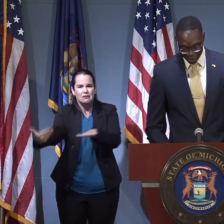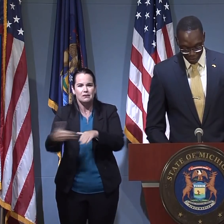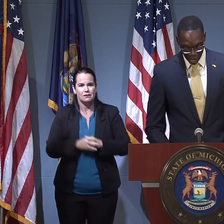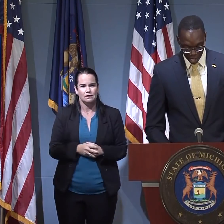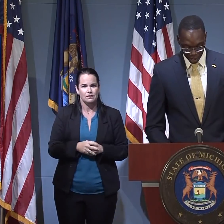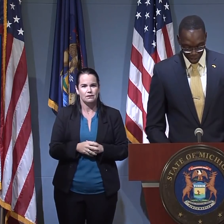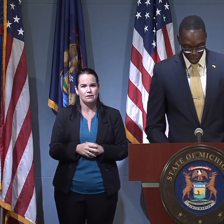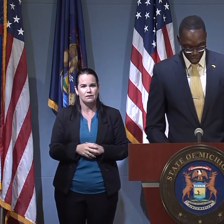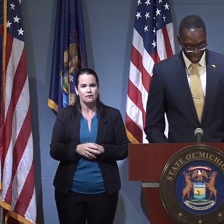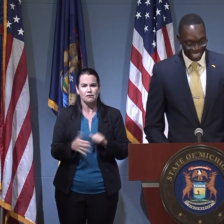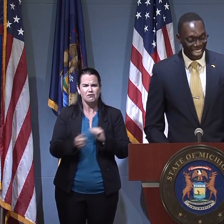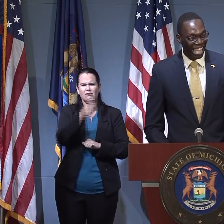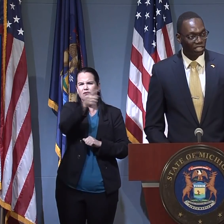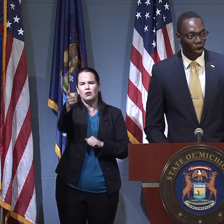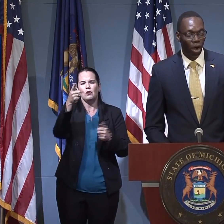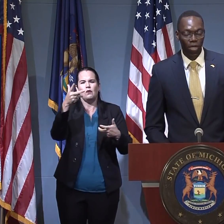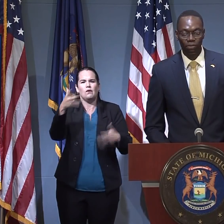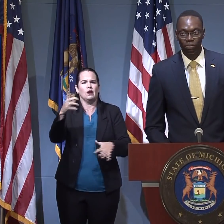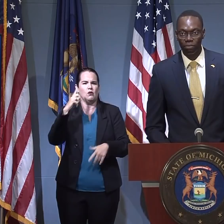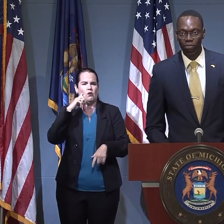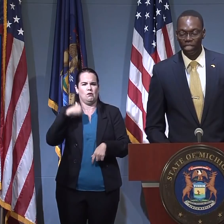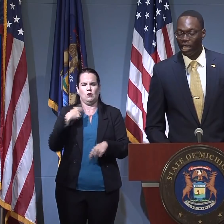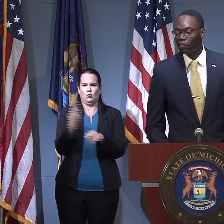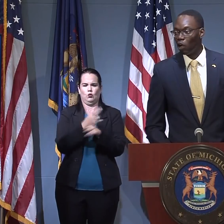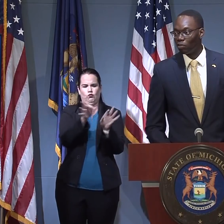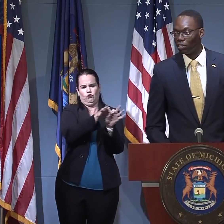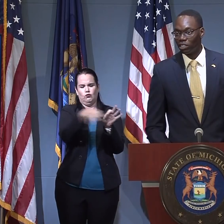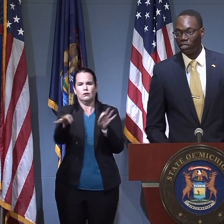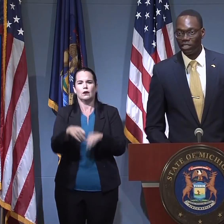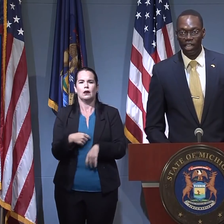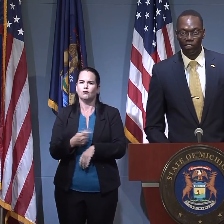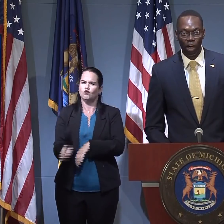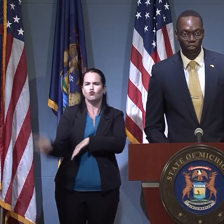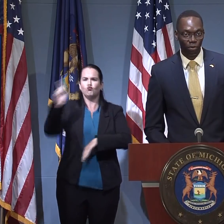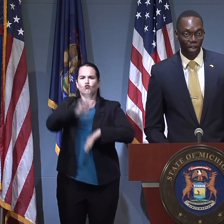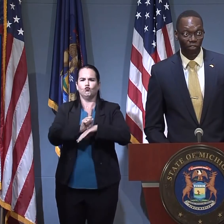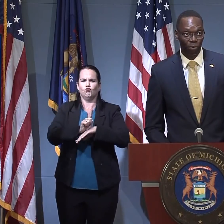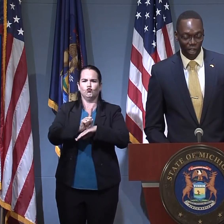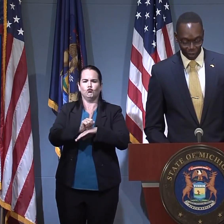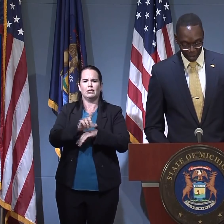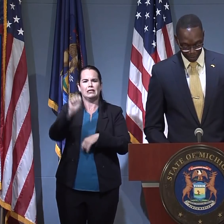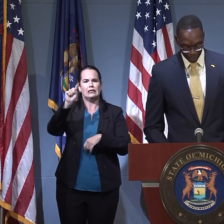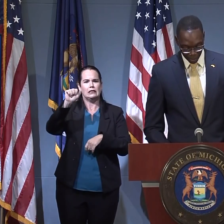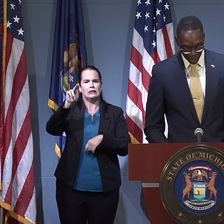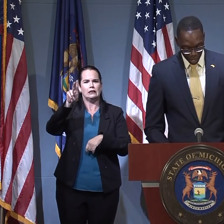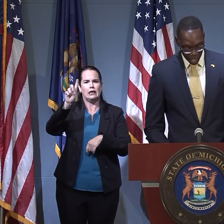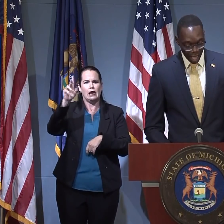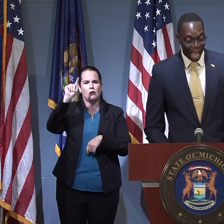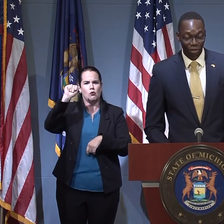LOSING TARE LIVES. YOU FOE, MOST OF THE TIMES WHEN I SPEAK, YOU HEAR ME USING A PHRASE, STAND TALL.